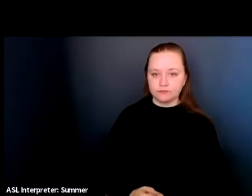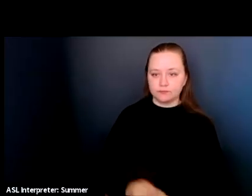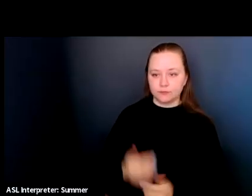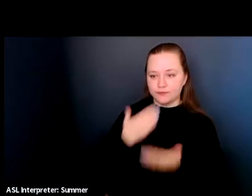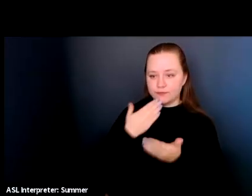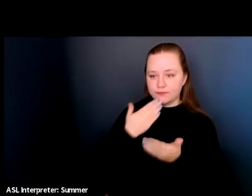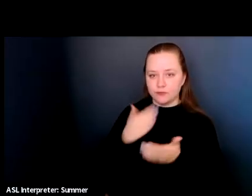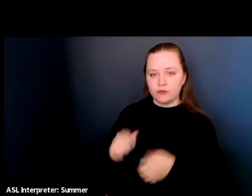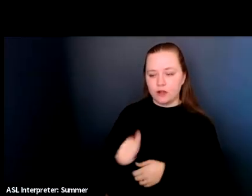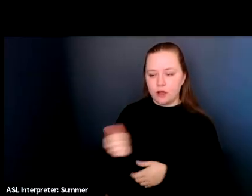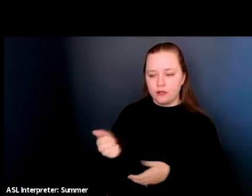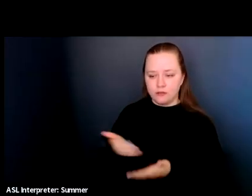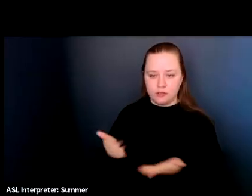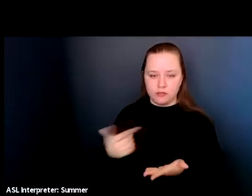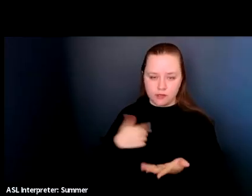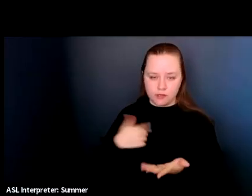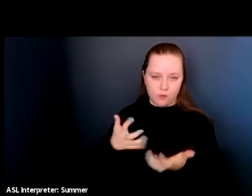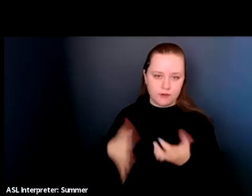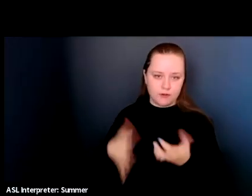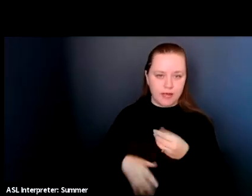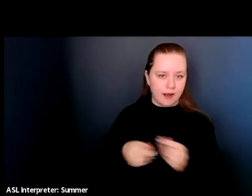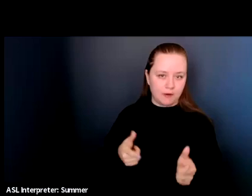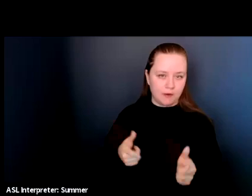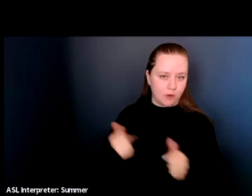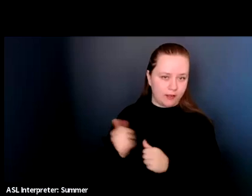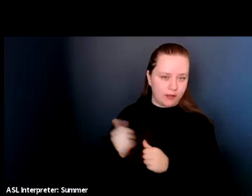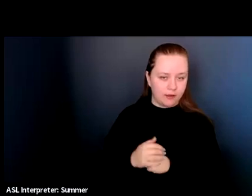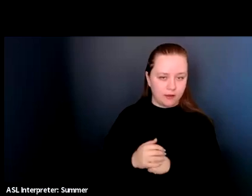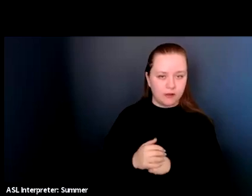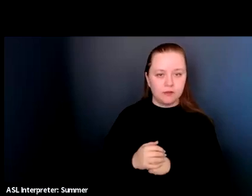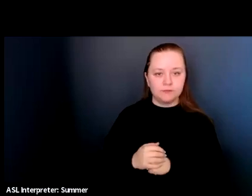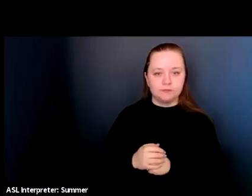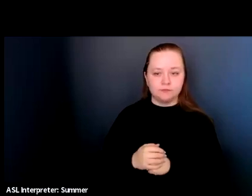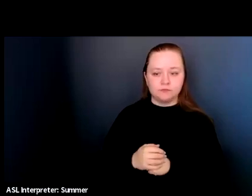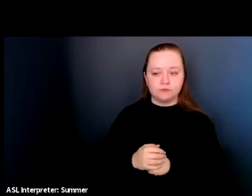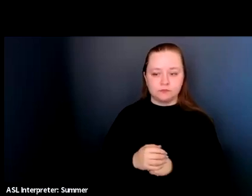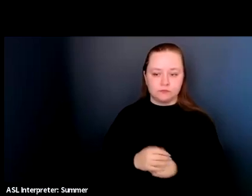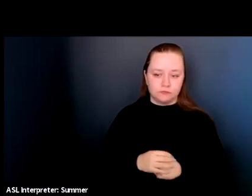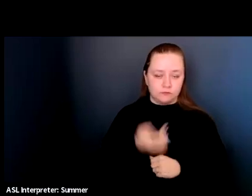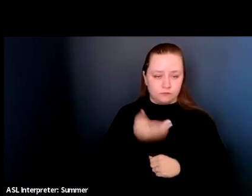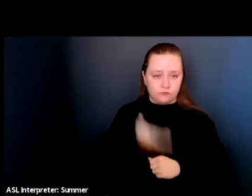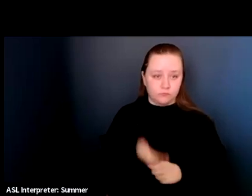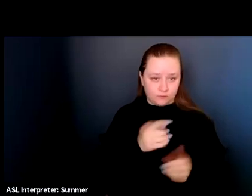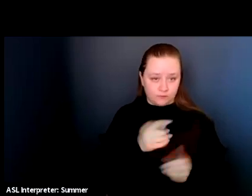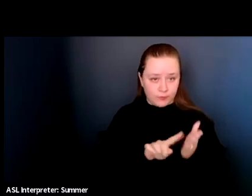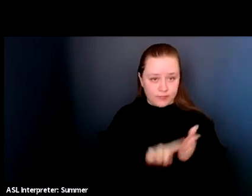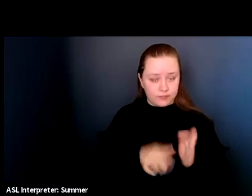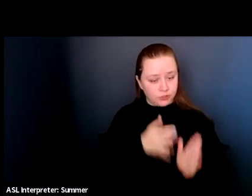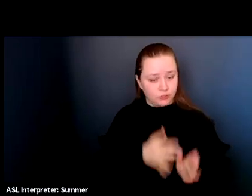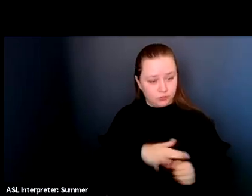just want to add really quickly onto this. In addition to being a researcher in the area of disability and pregnancy,